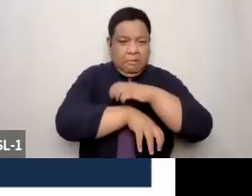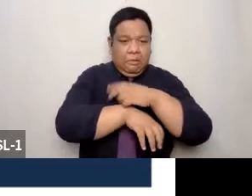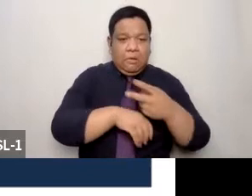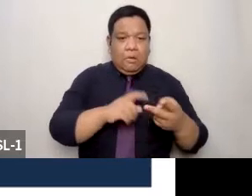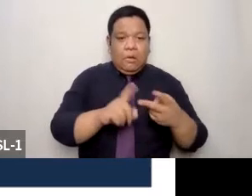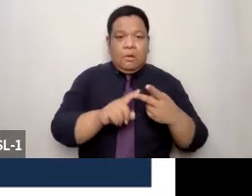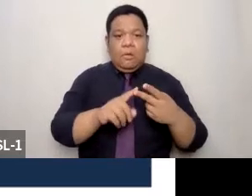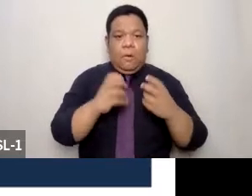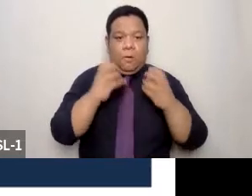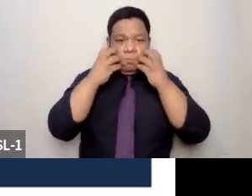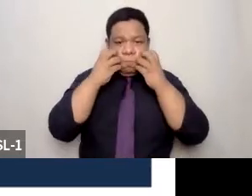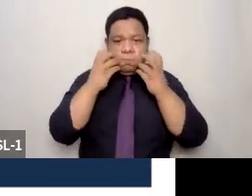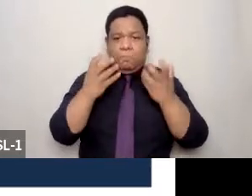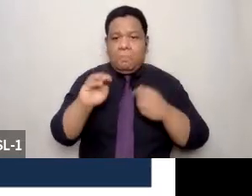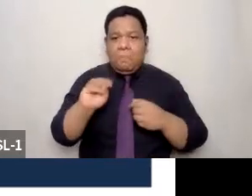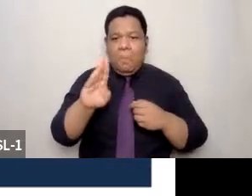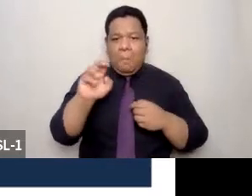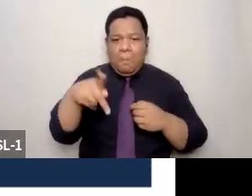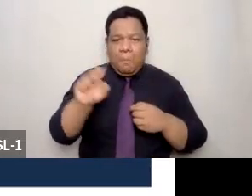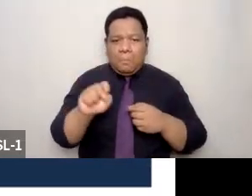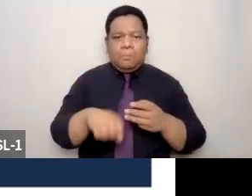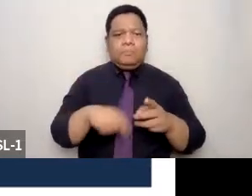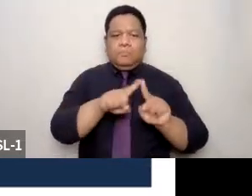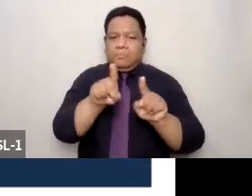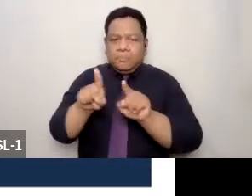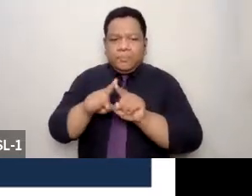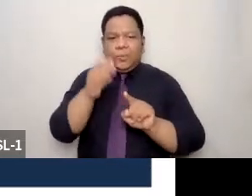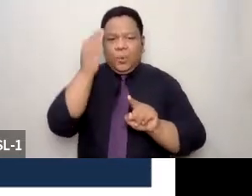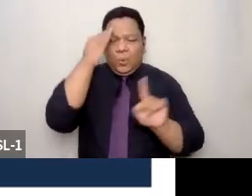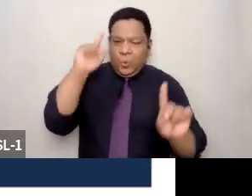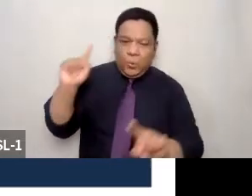Those are the ones that we have been using and we know that they have been used for decades.